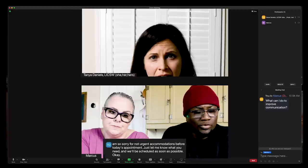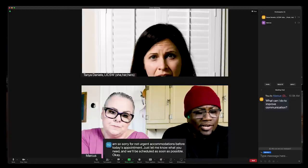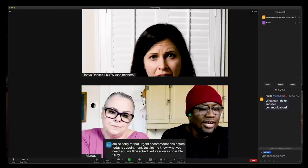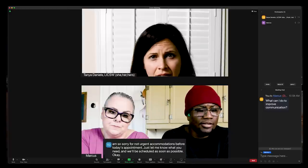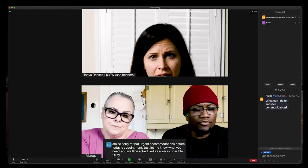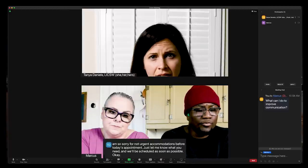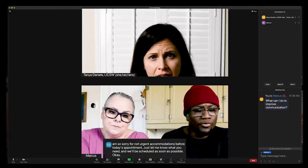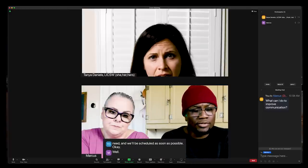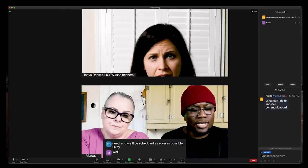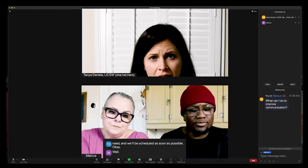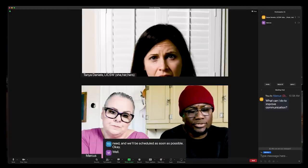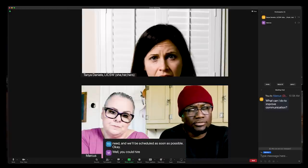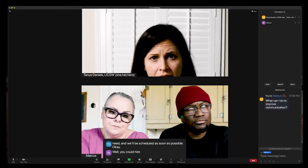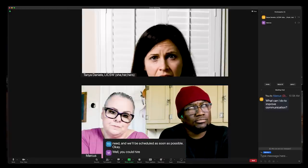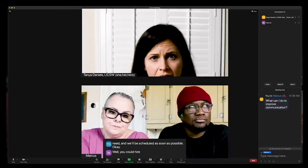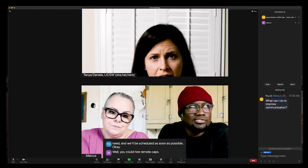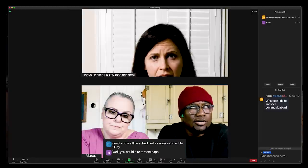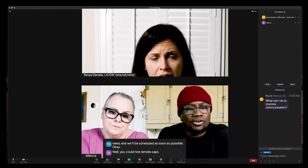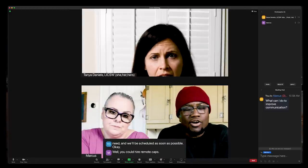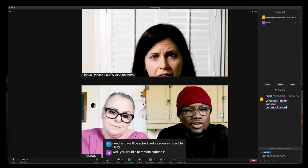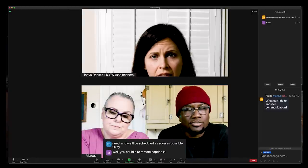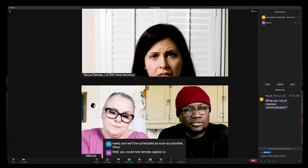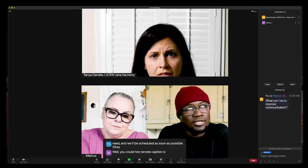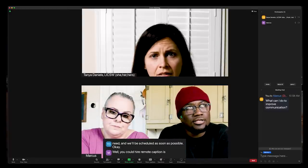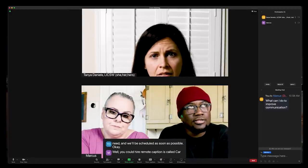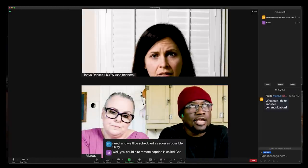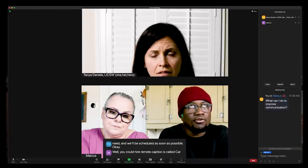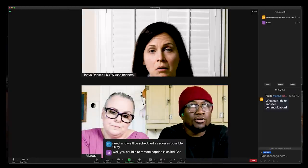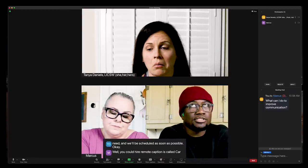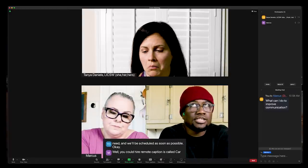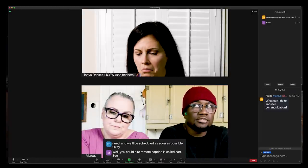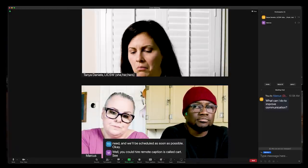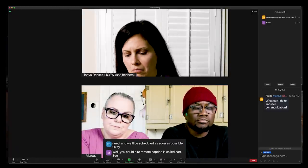Well, you could hire a remote captioner, it’s called CART. C-A-R-T.